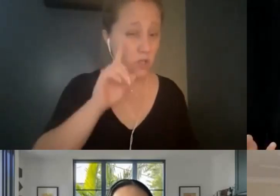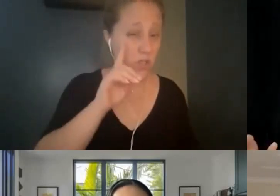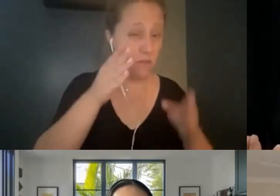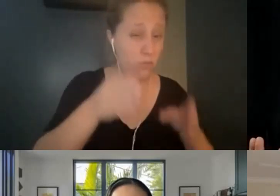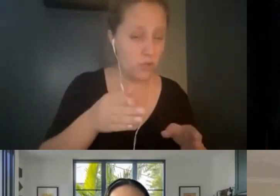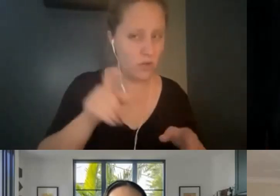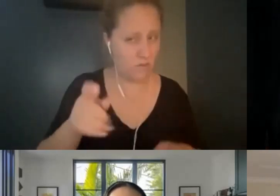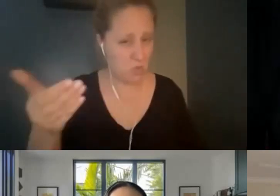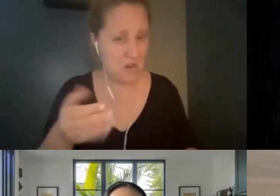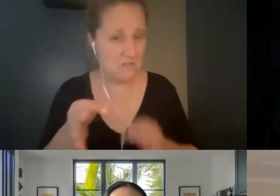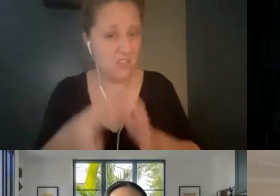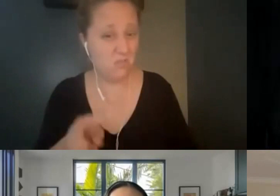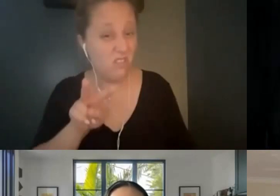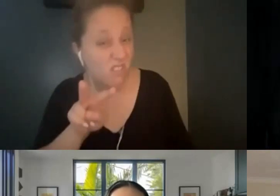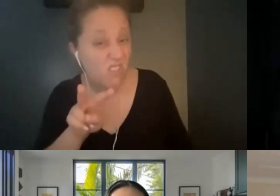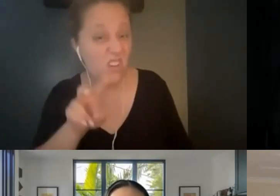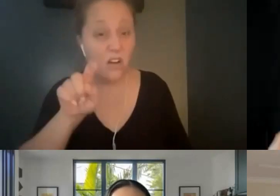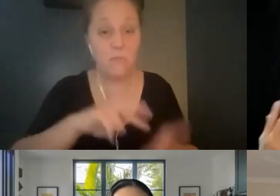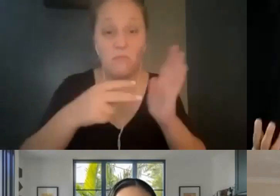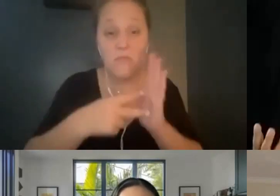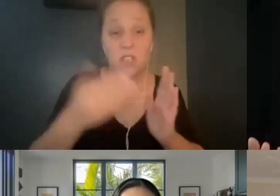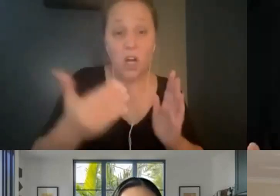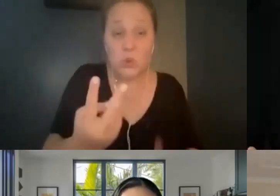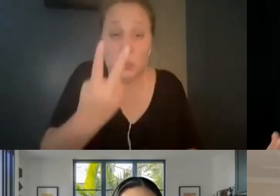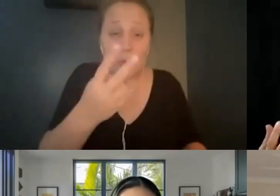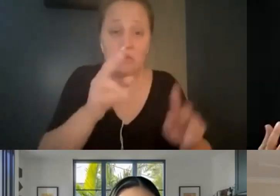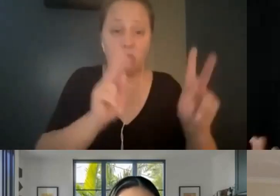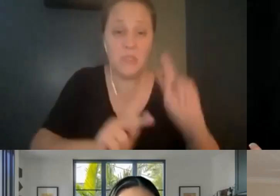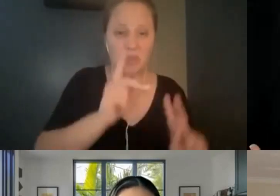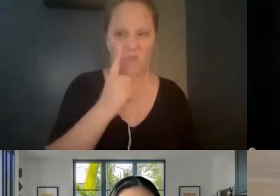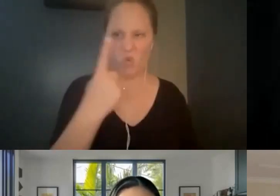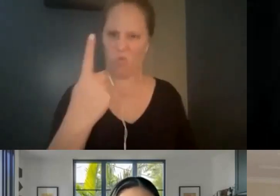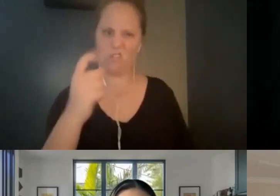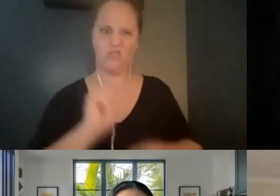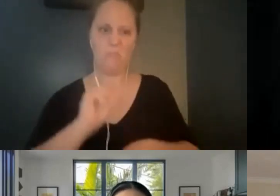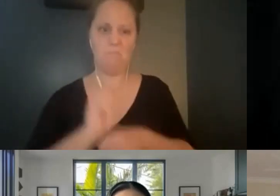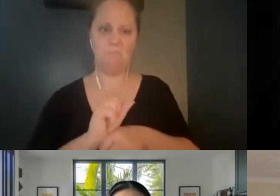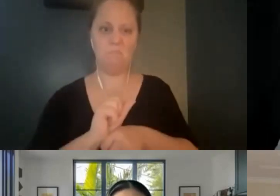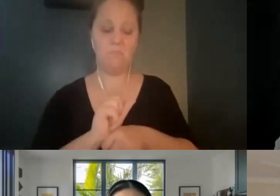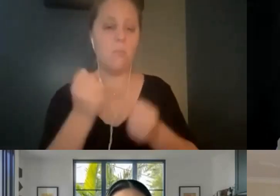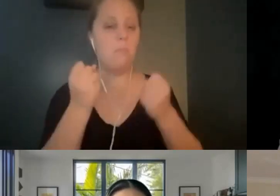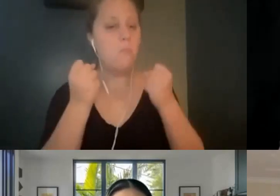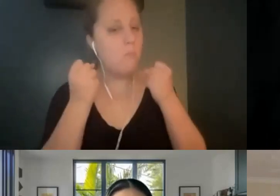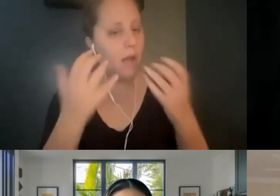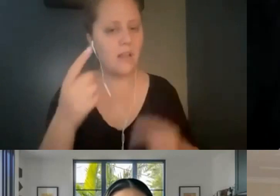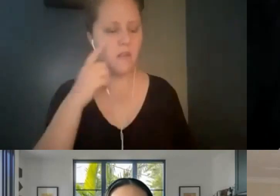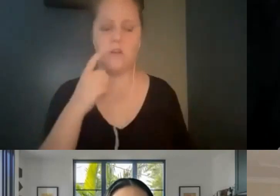So, that's a two, I have to hire two people for one job and it's a problem to so many and they're not understanding.